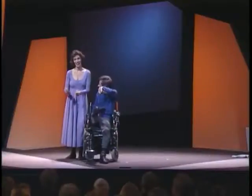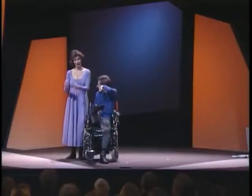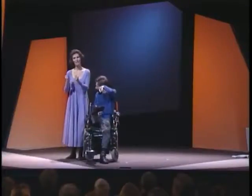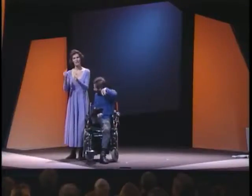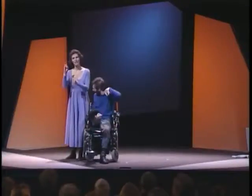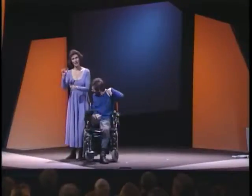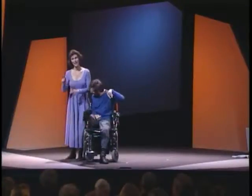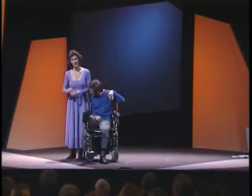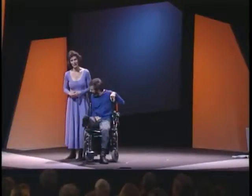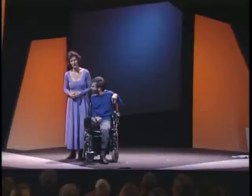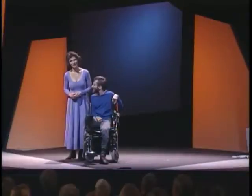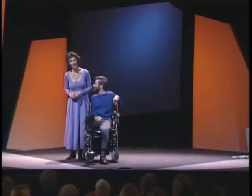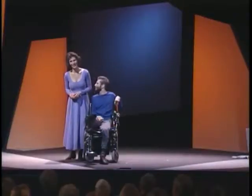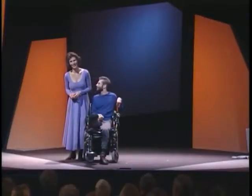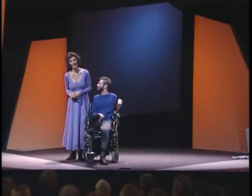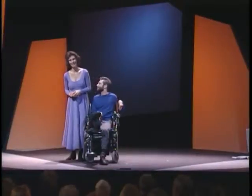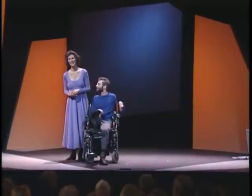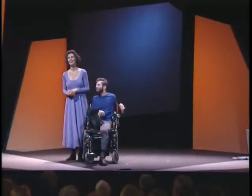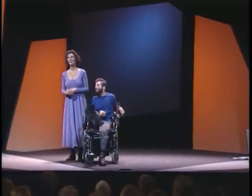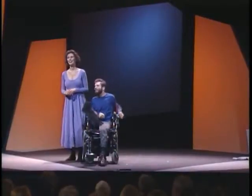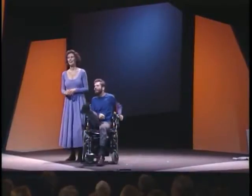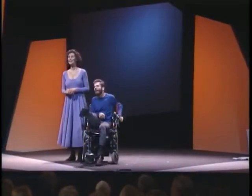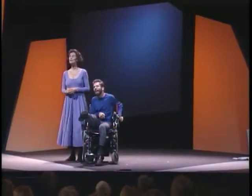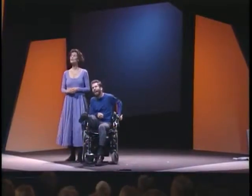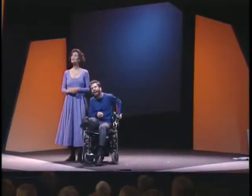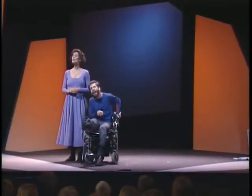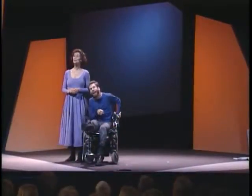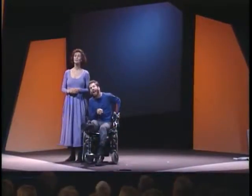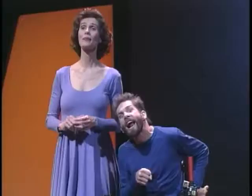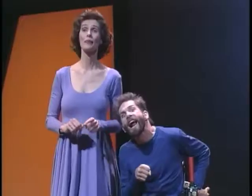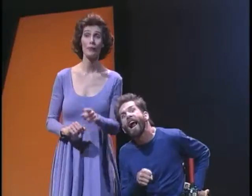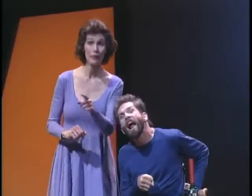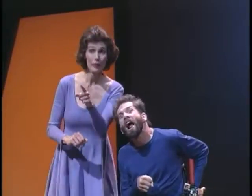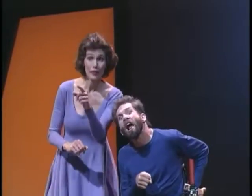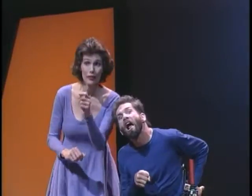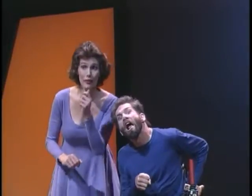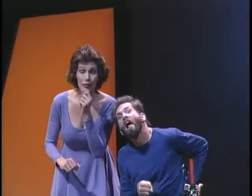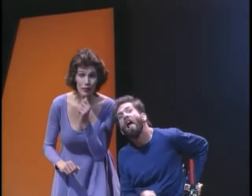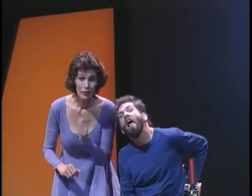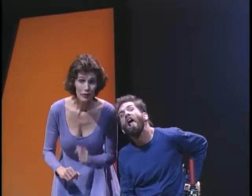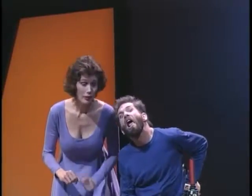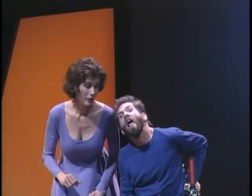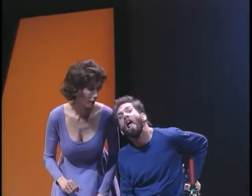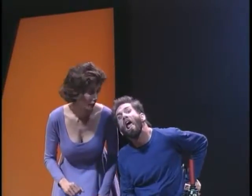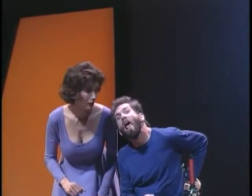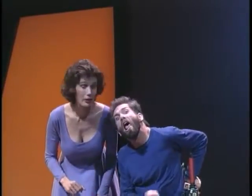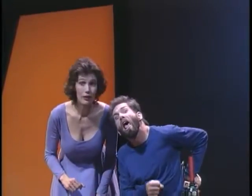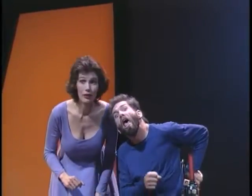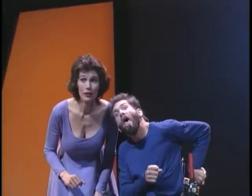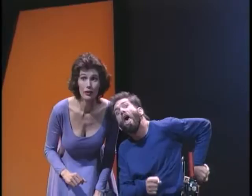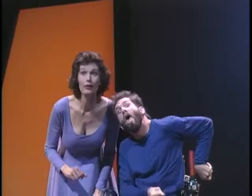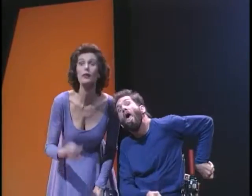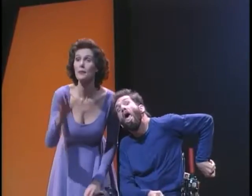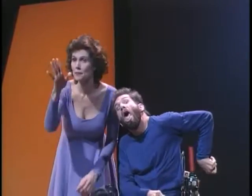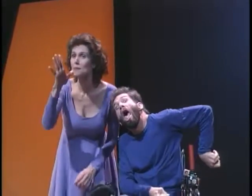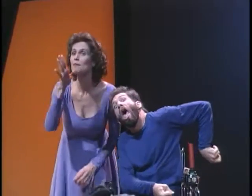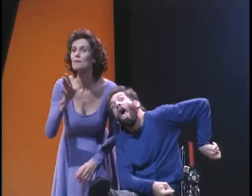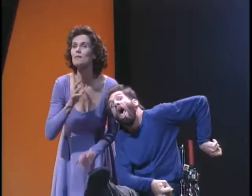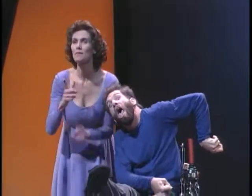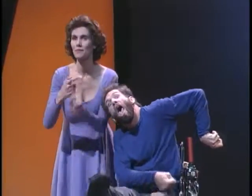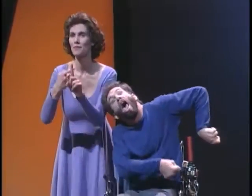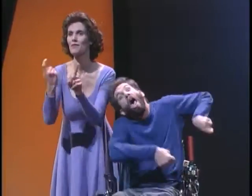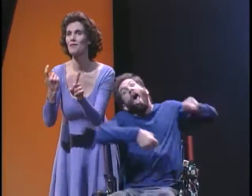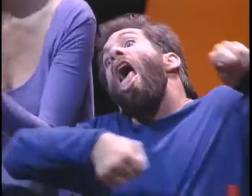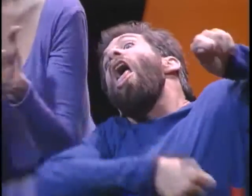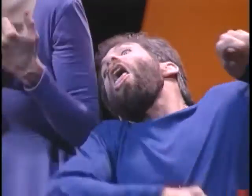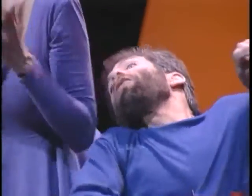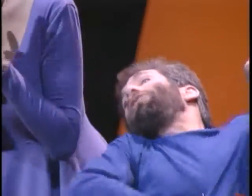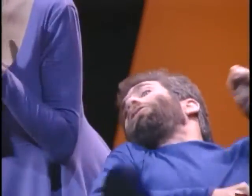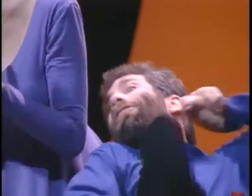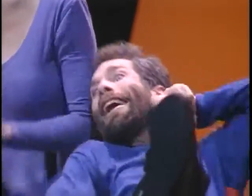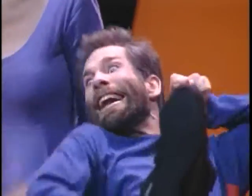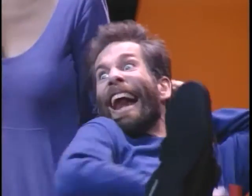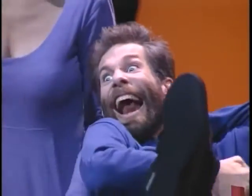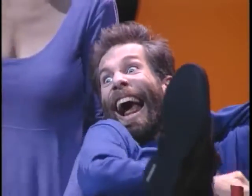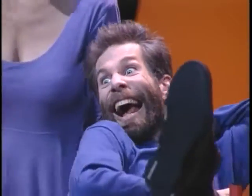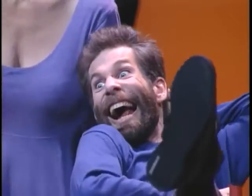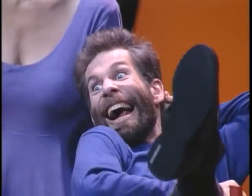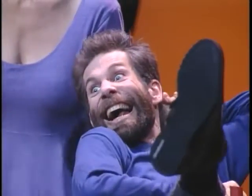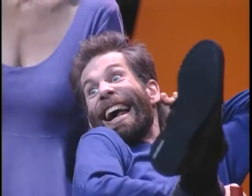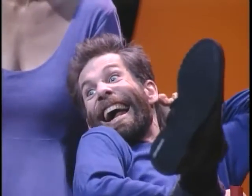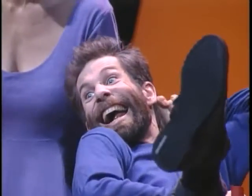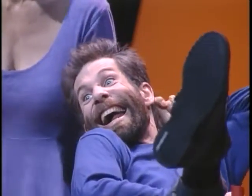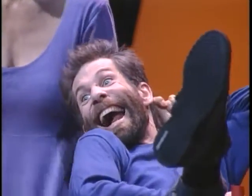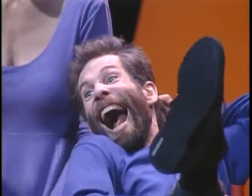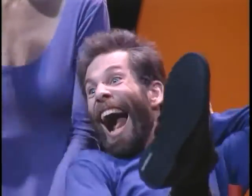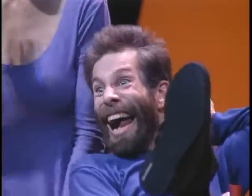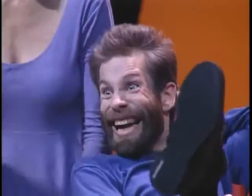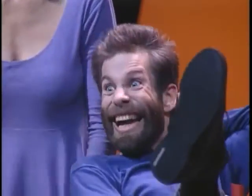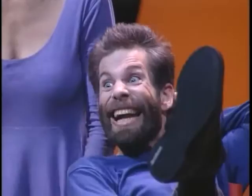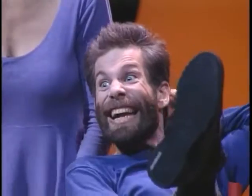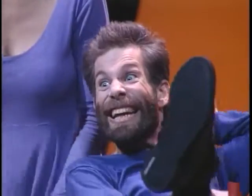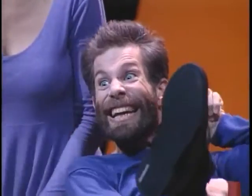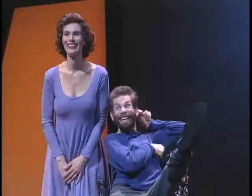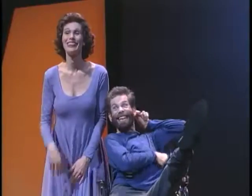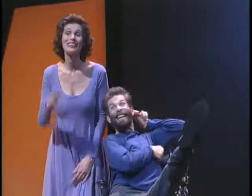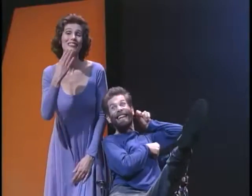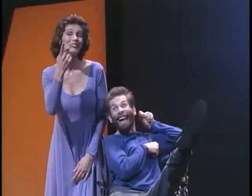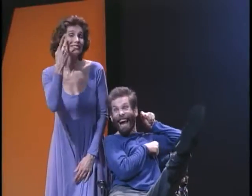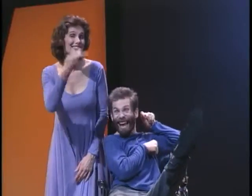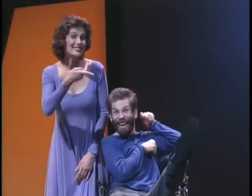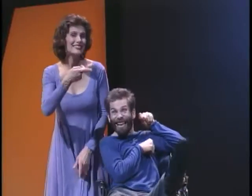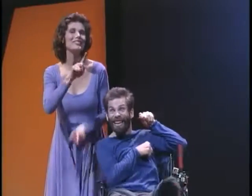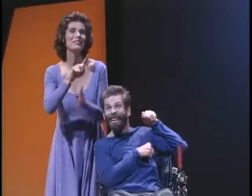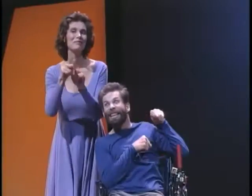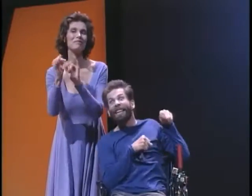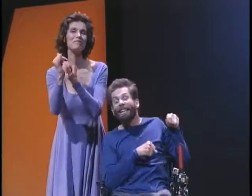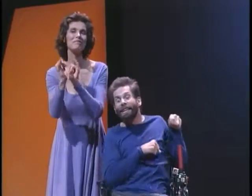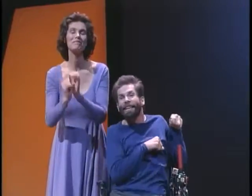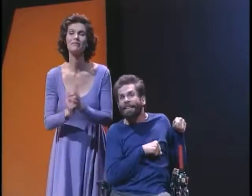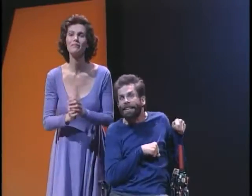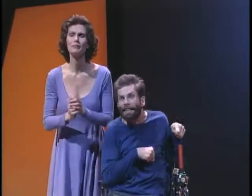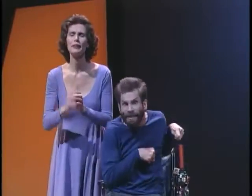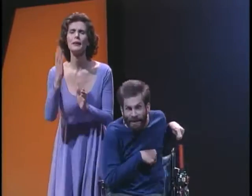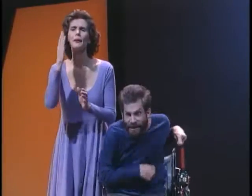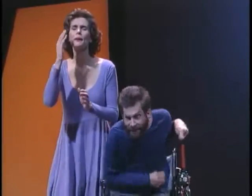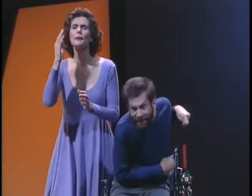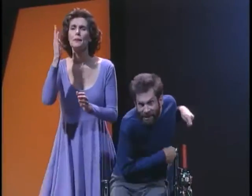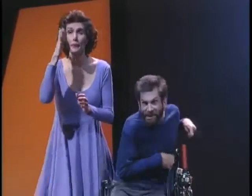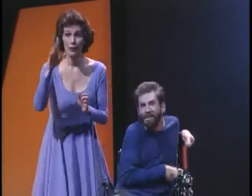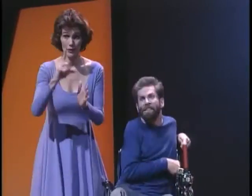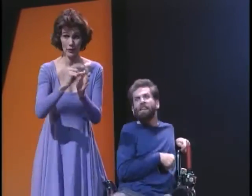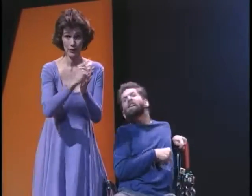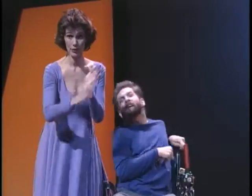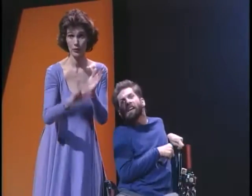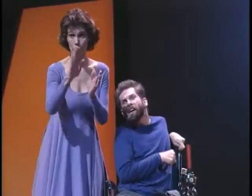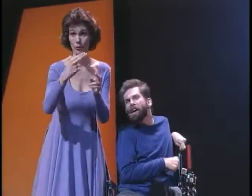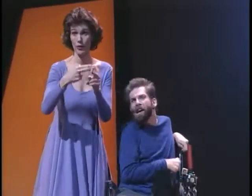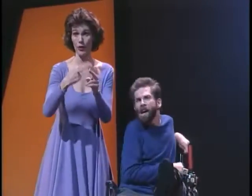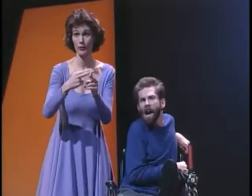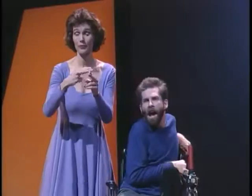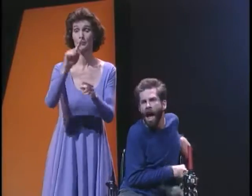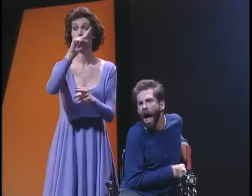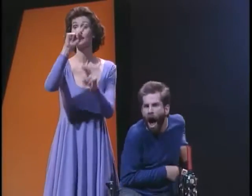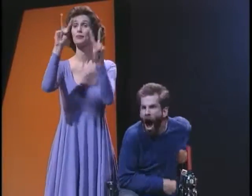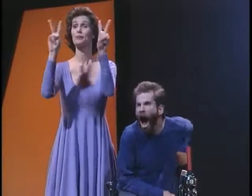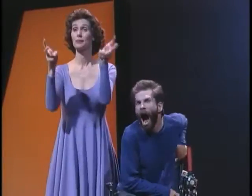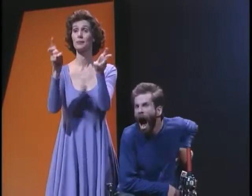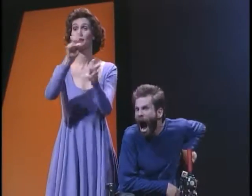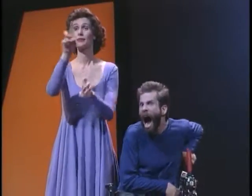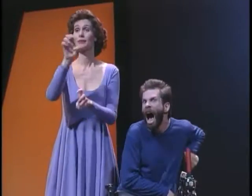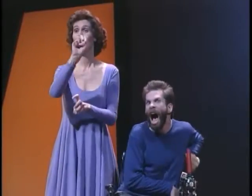faster bill and the art of wheelchair repair mm-hmm